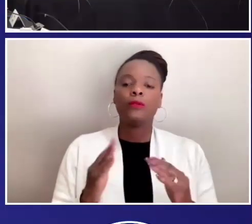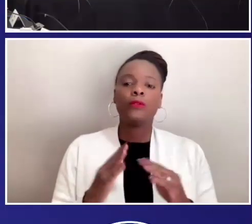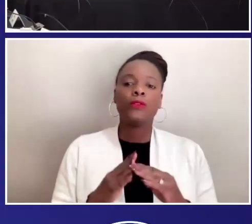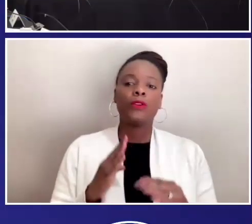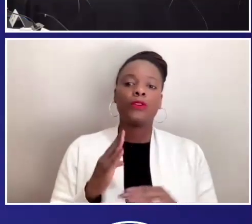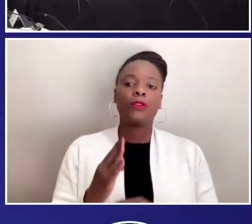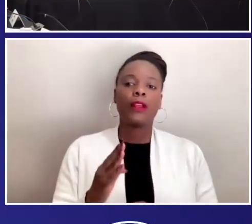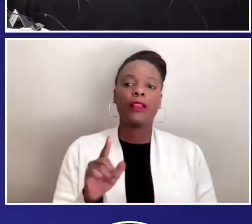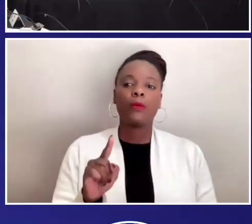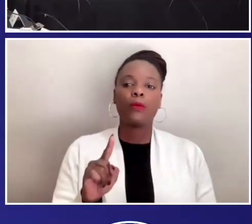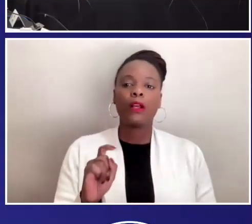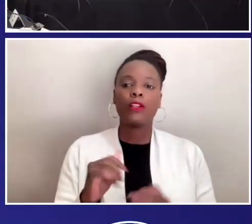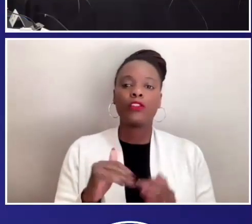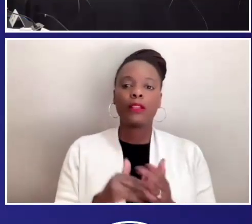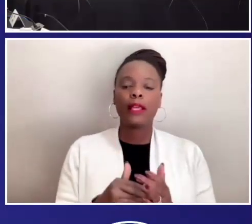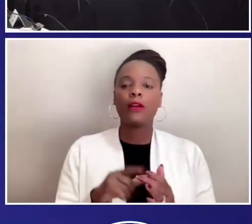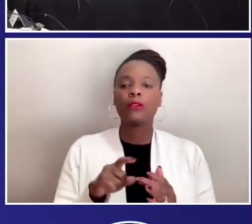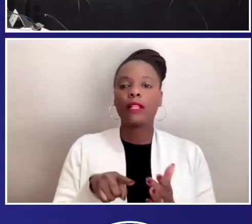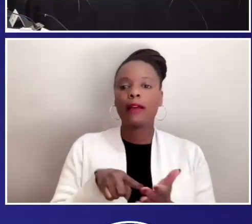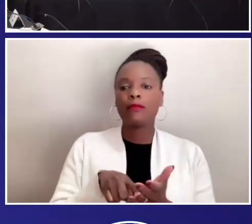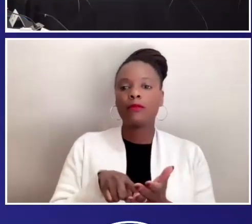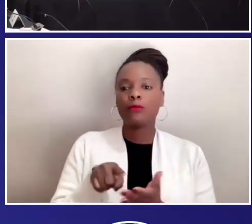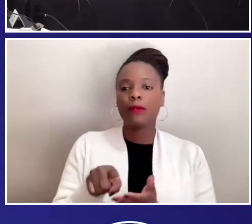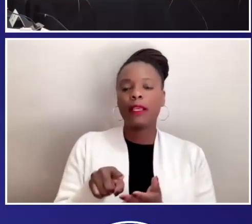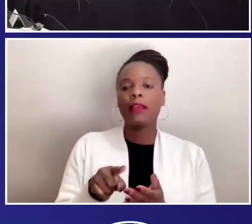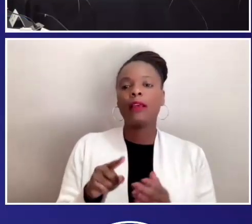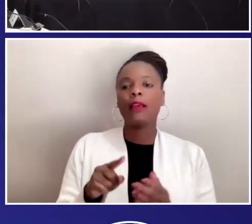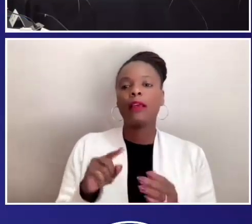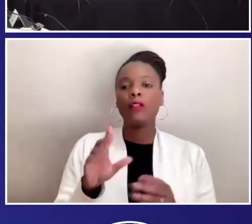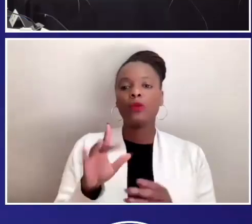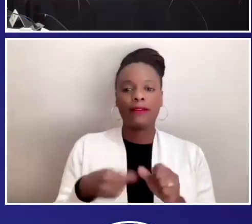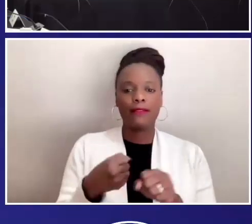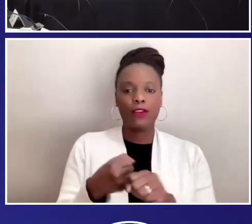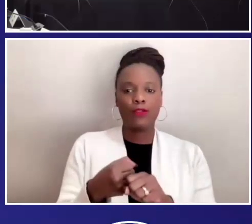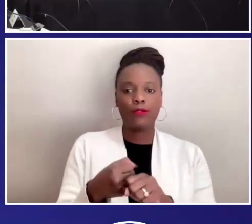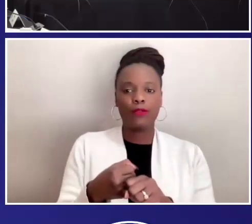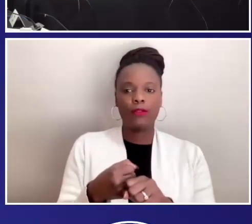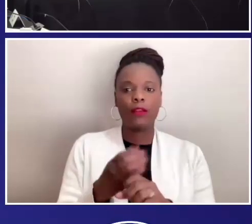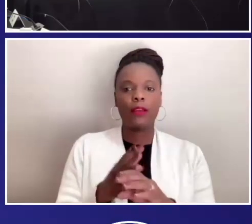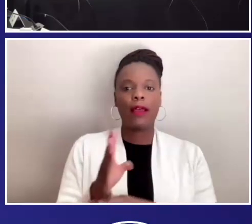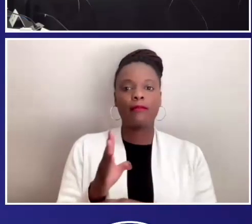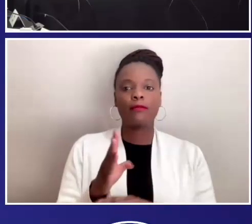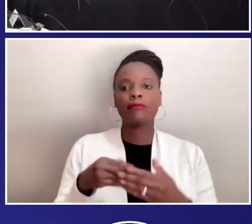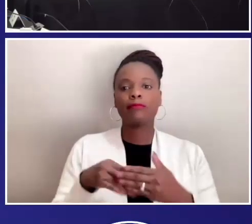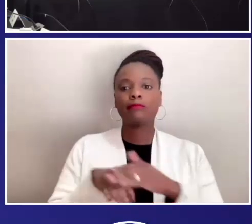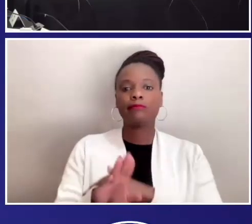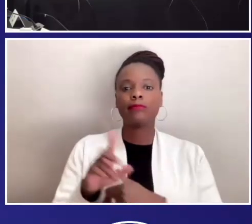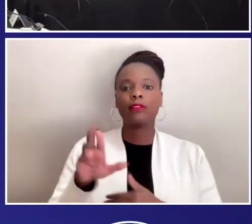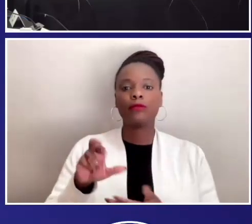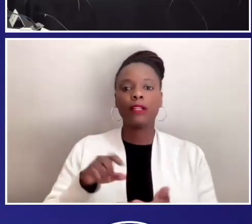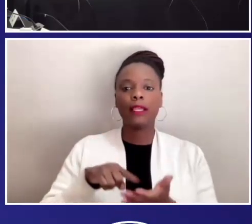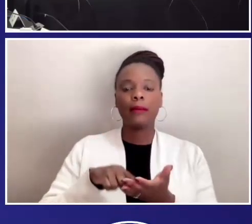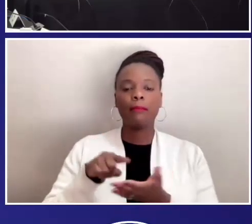within 25 years of entering repayment. Paragraph (c), fixed repayment plans for